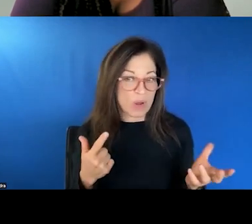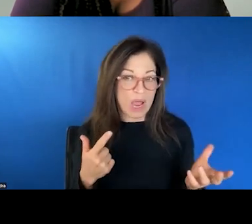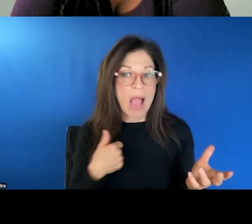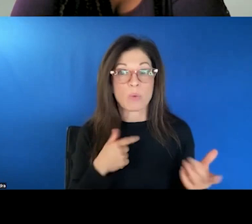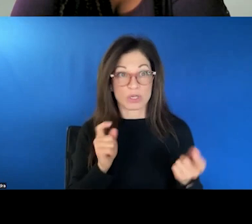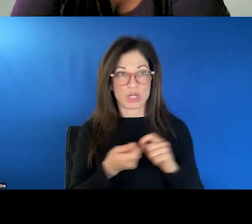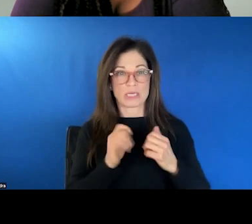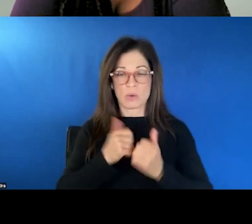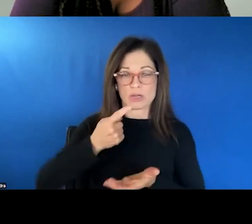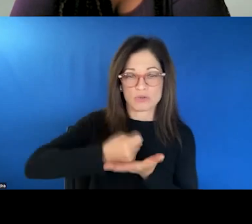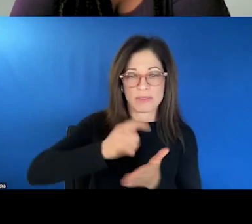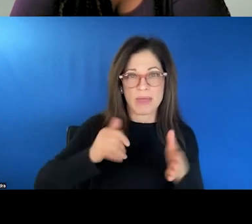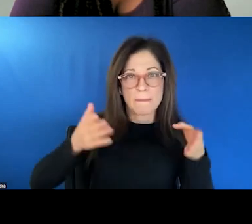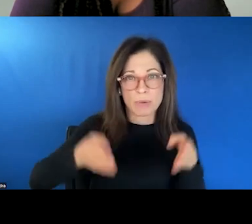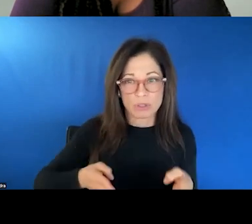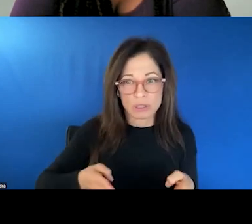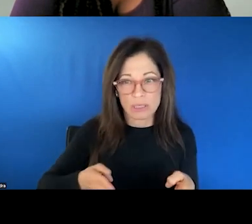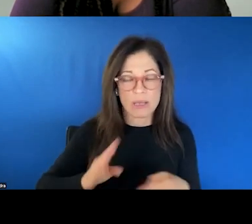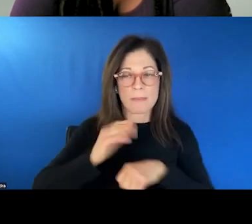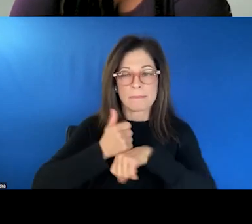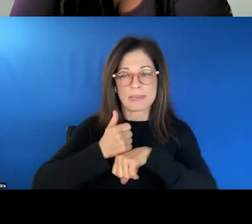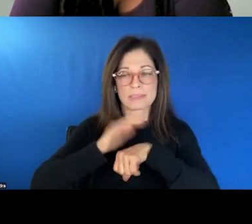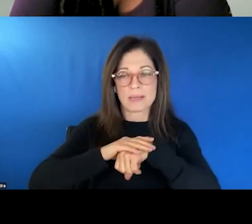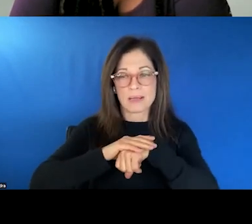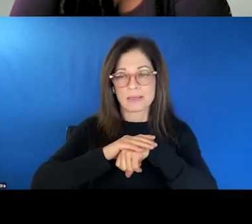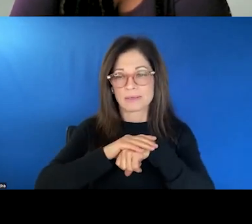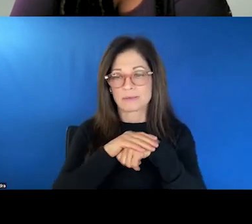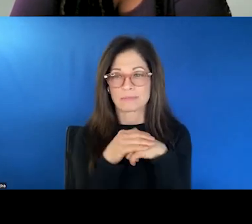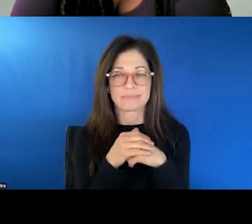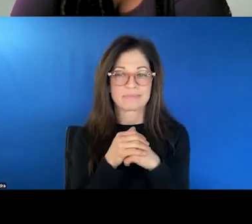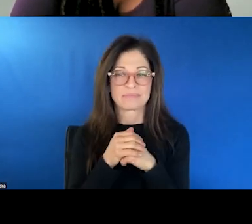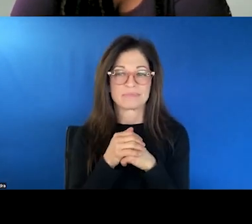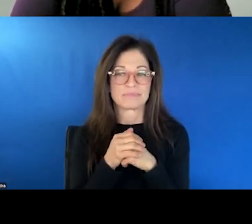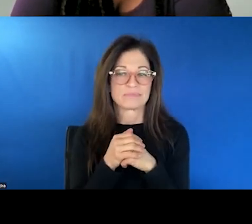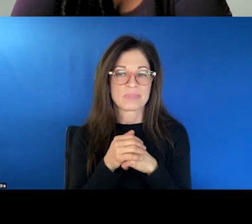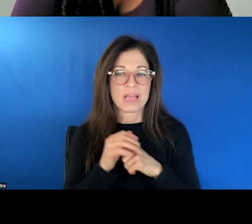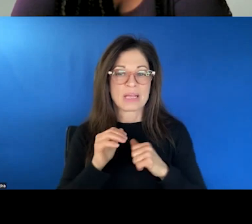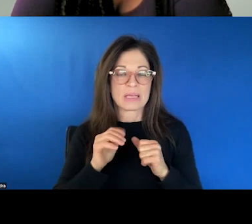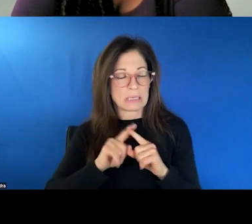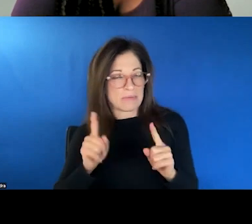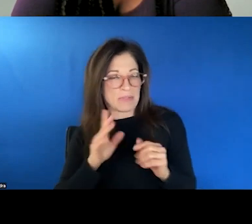TREAT THIS PERSON BASED -- DIFFERENT THAN IF THEY WERE AFRICAN